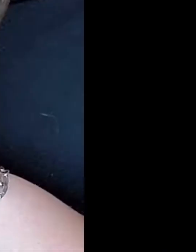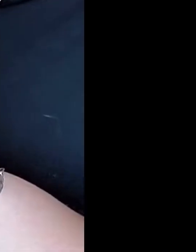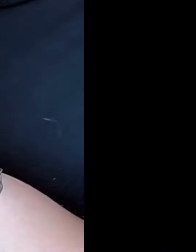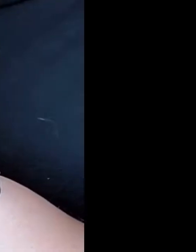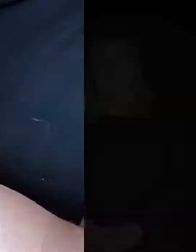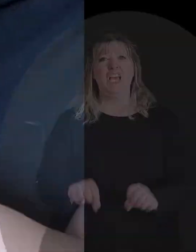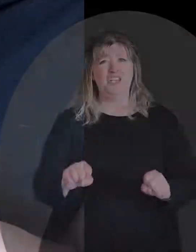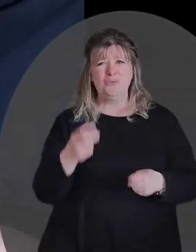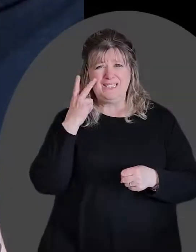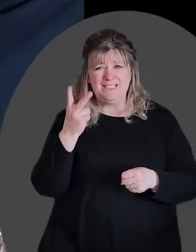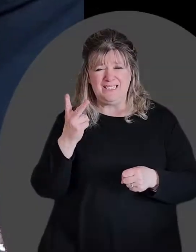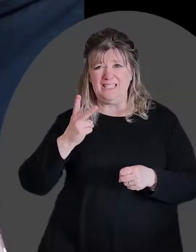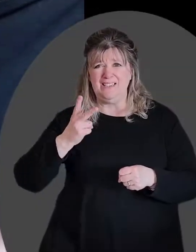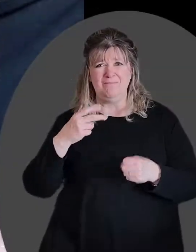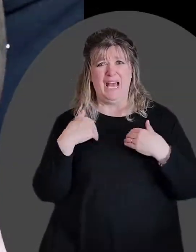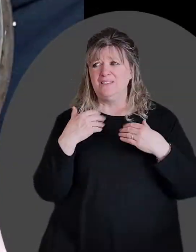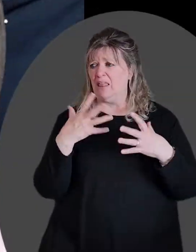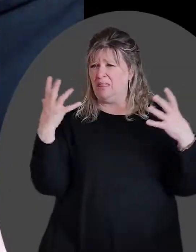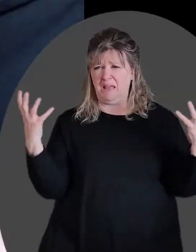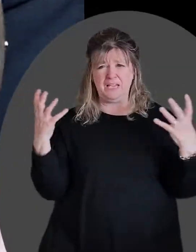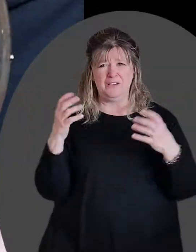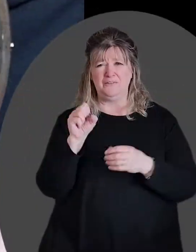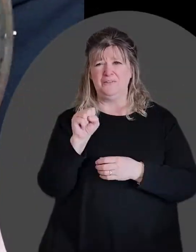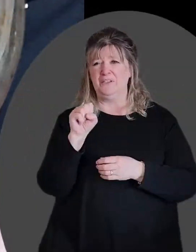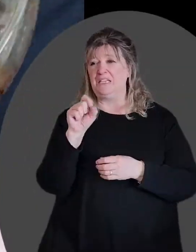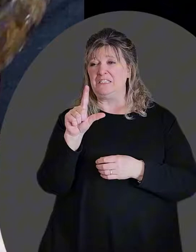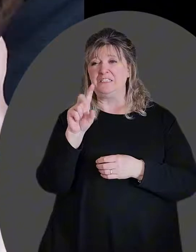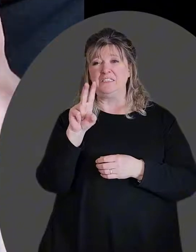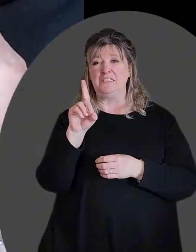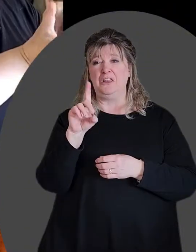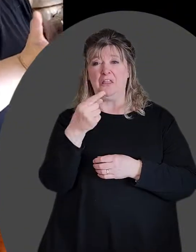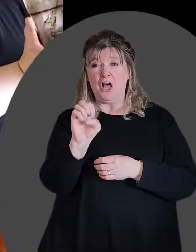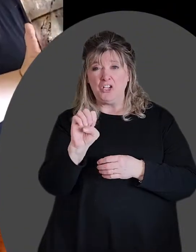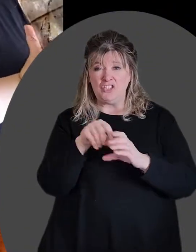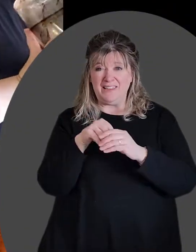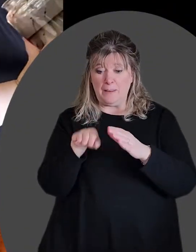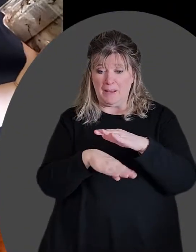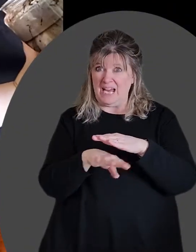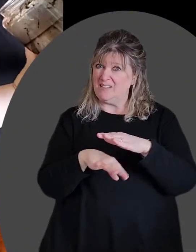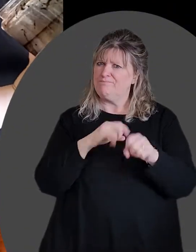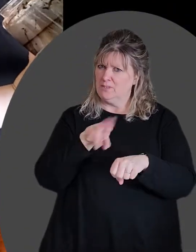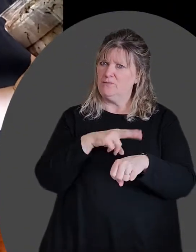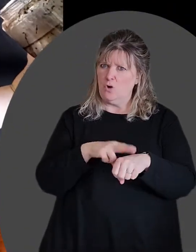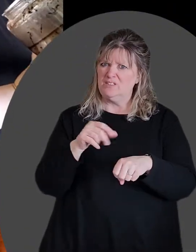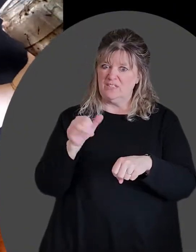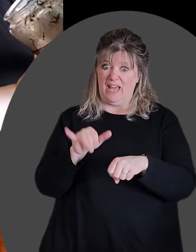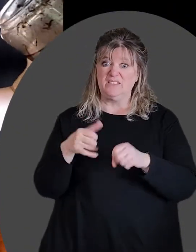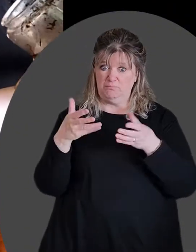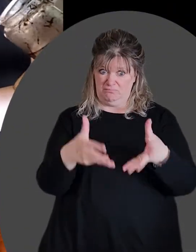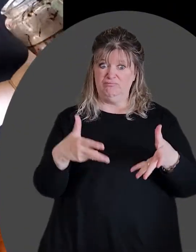you can see this has a lot of sludge in the bottom of course it's been sitting for a year